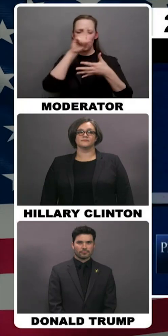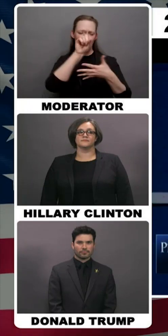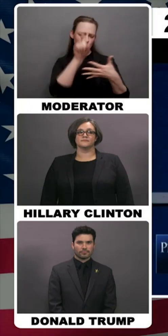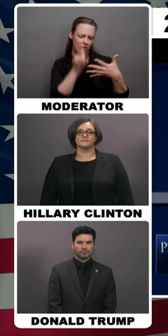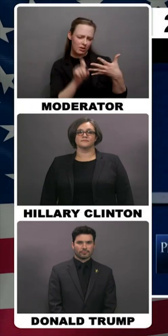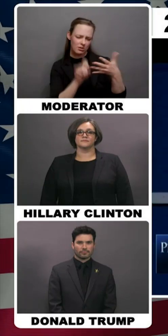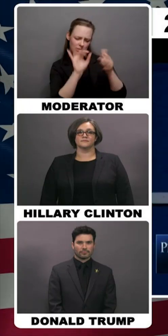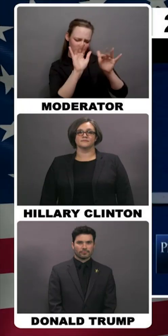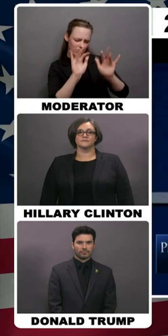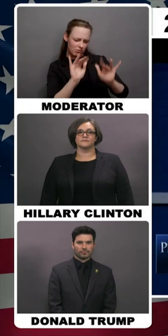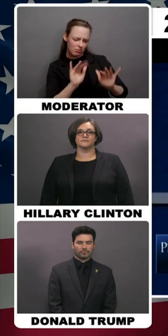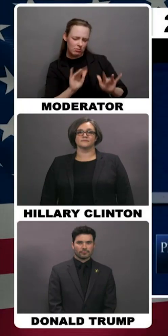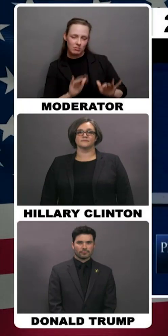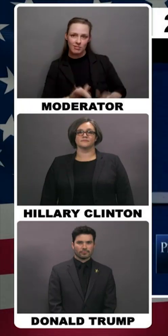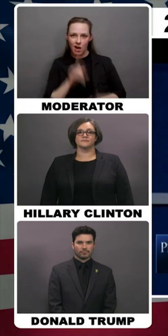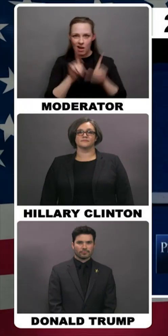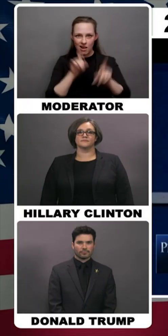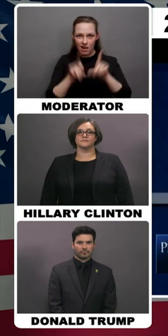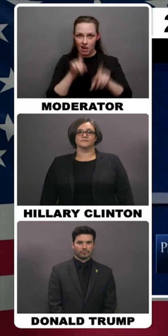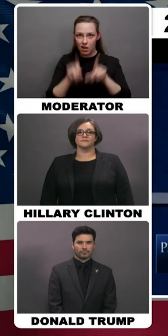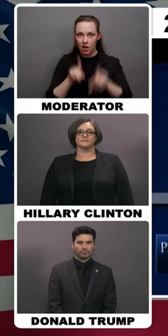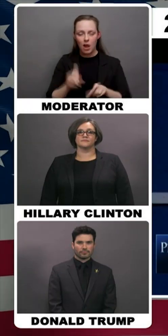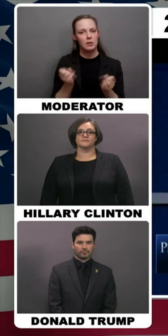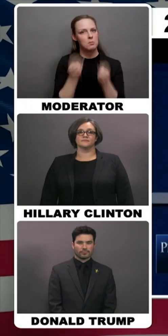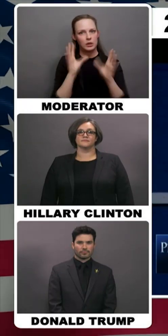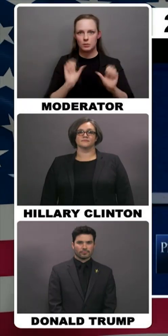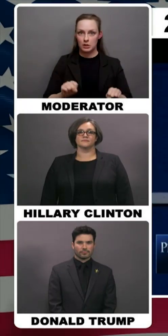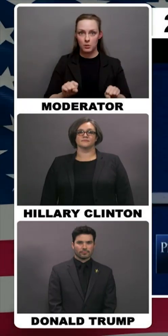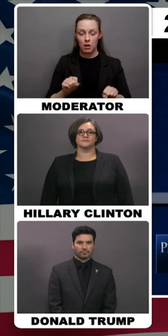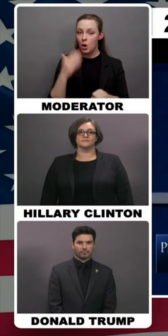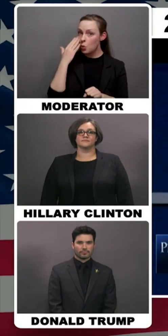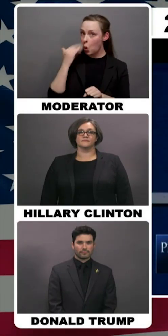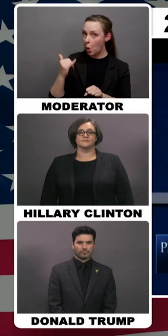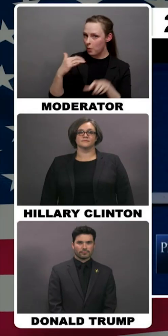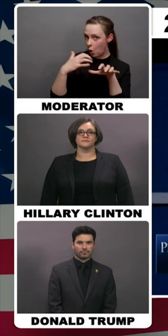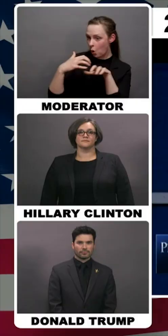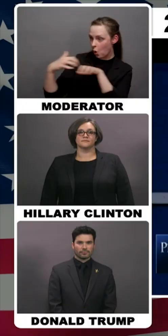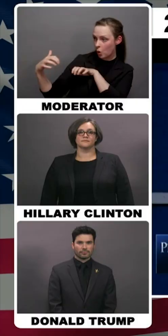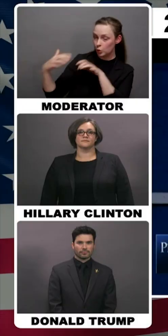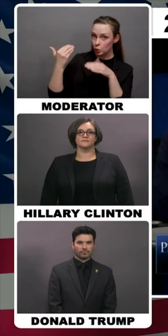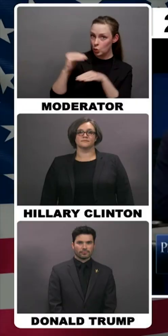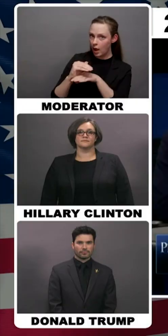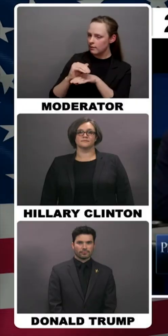So we've asked the audience here not to slow things down with any applause, except for now.